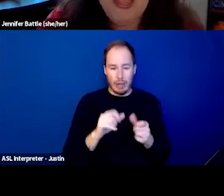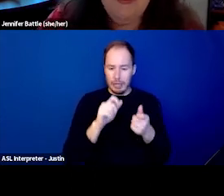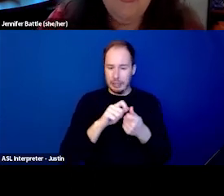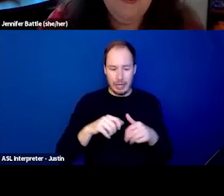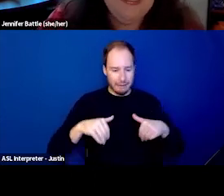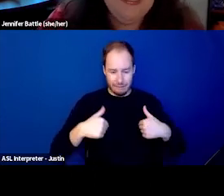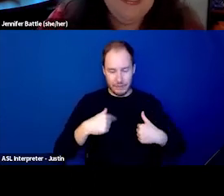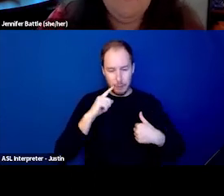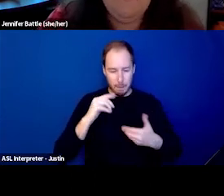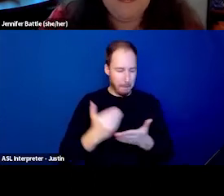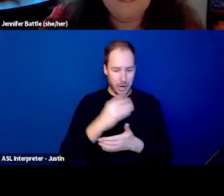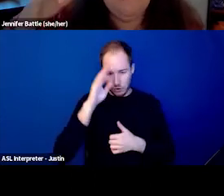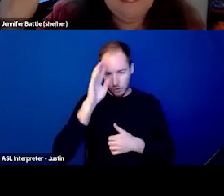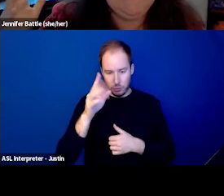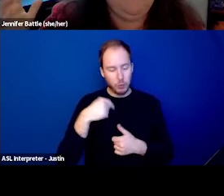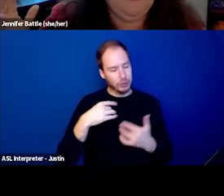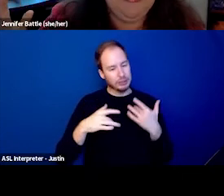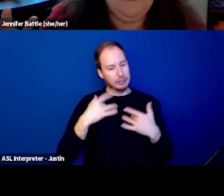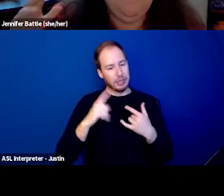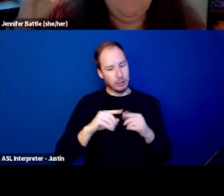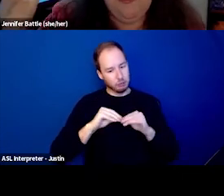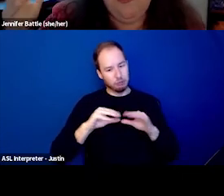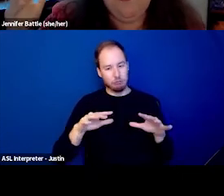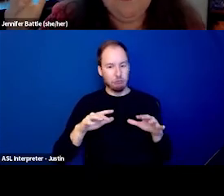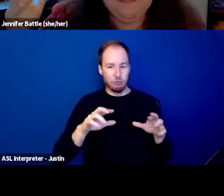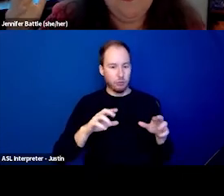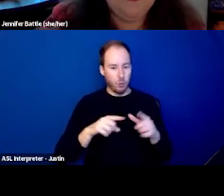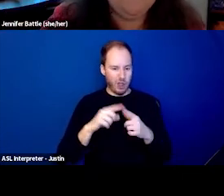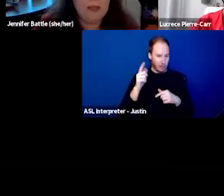but we're really excited about kind of thinking differently from a recruitment standpoint.